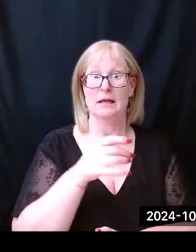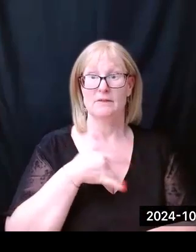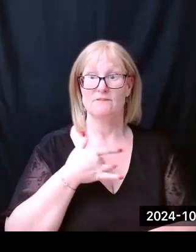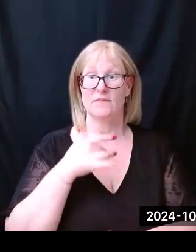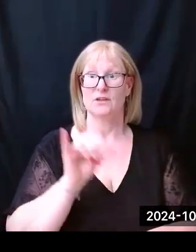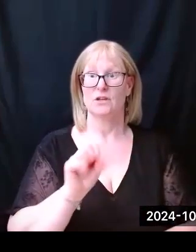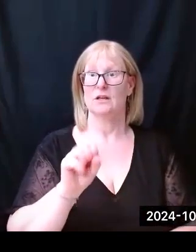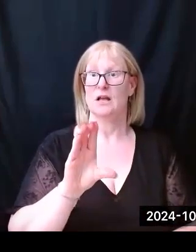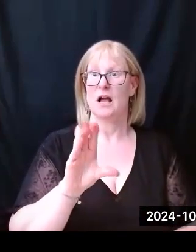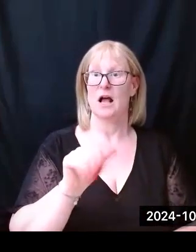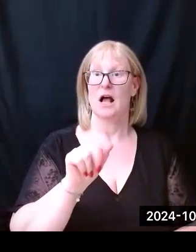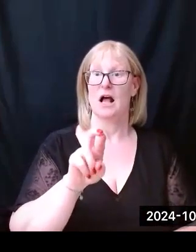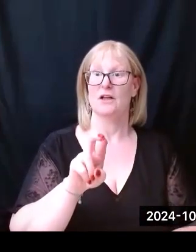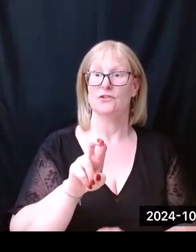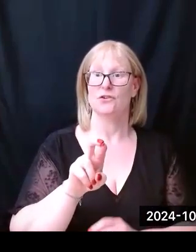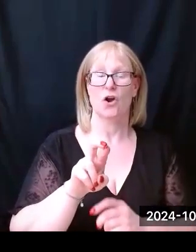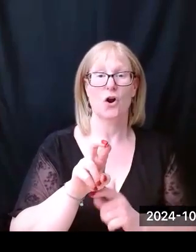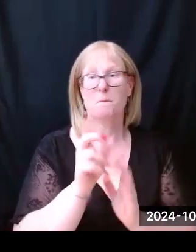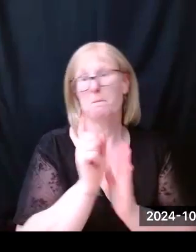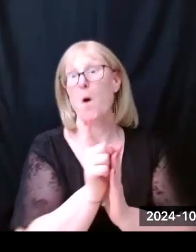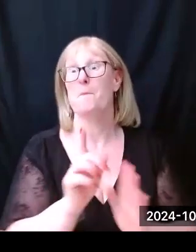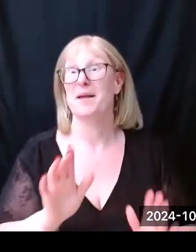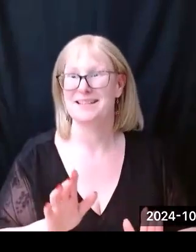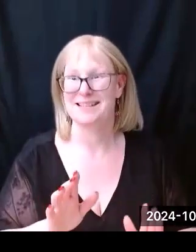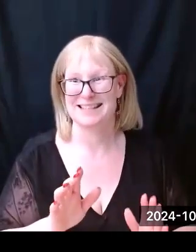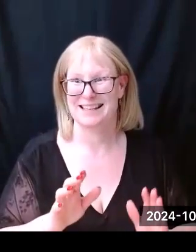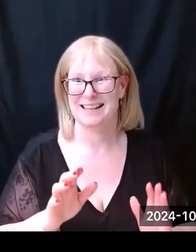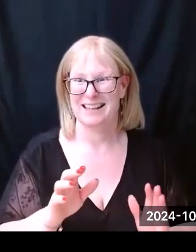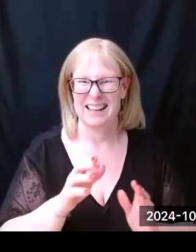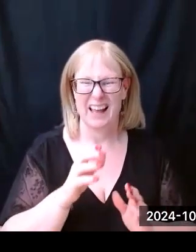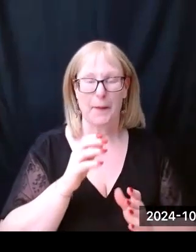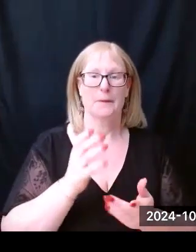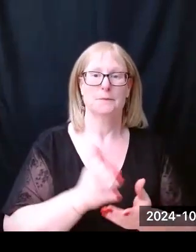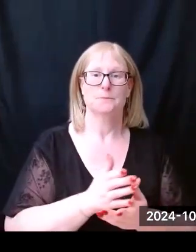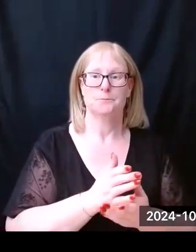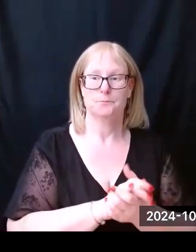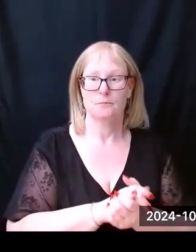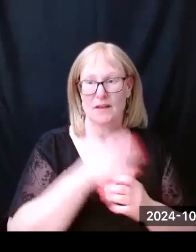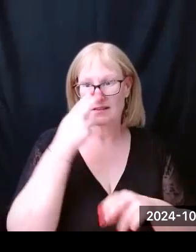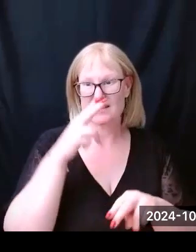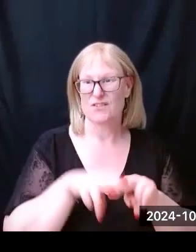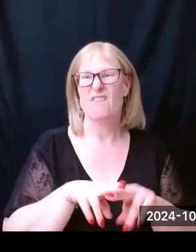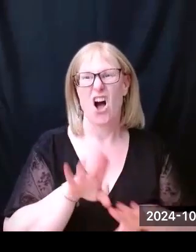improv game if you if you do improv and like Oscar winning moment it's such a fun one, but like right we're all of a